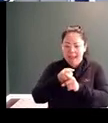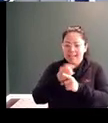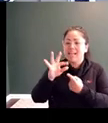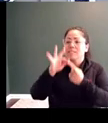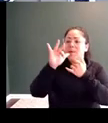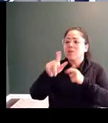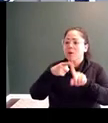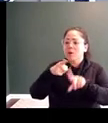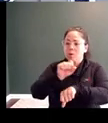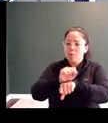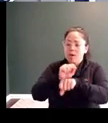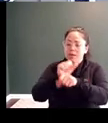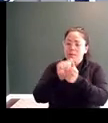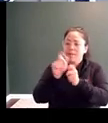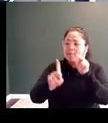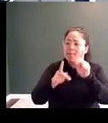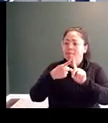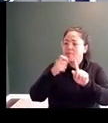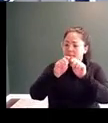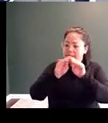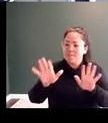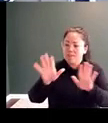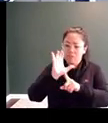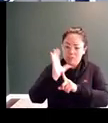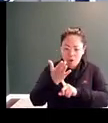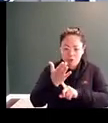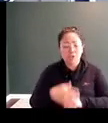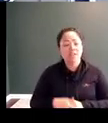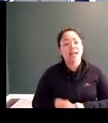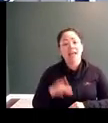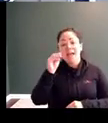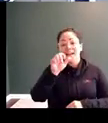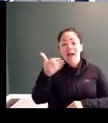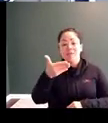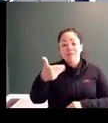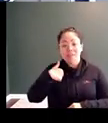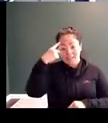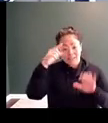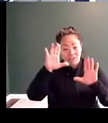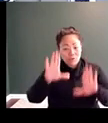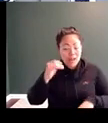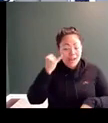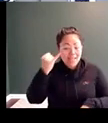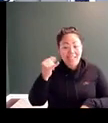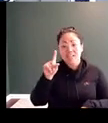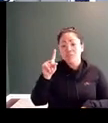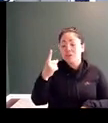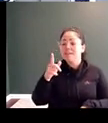with people from diverse cultures. And another thing that I think is a really great idea is to simply do a lunch and learn